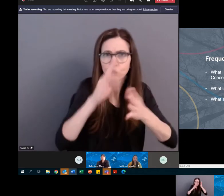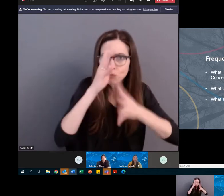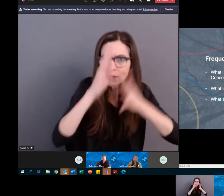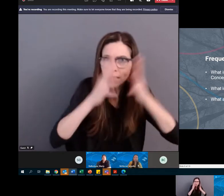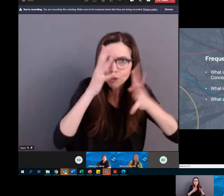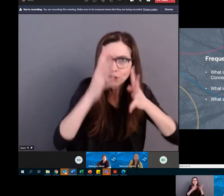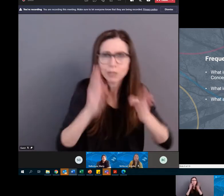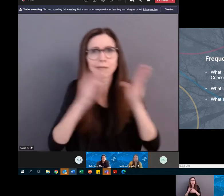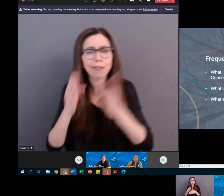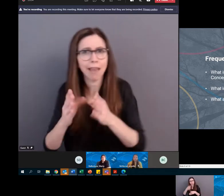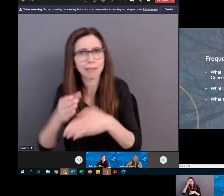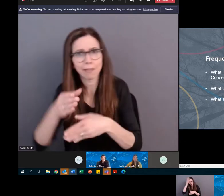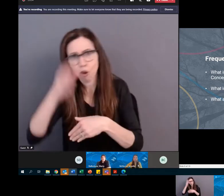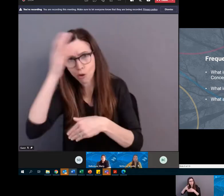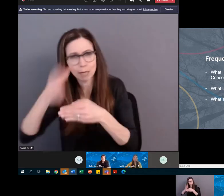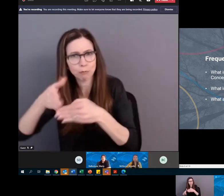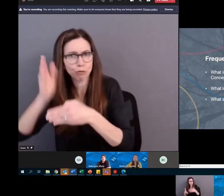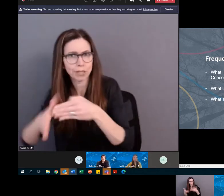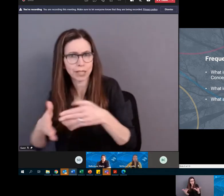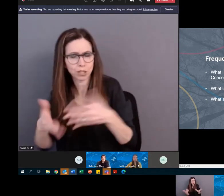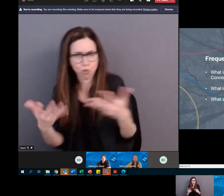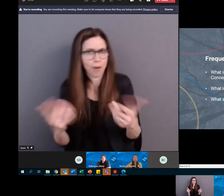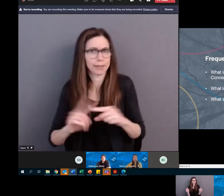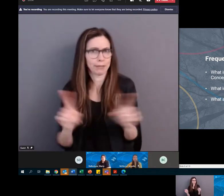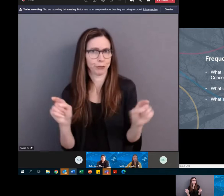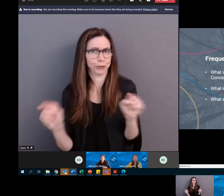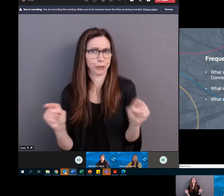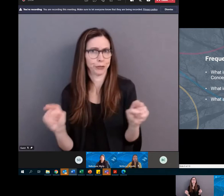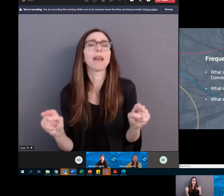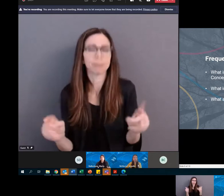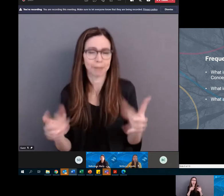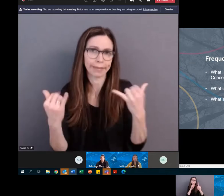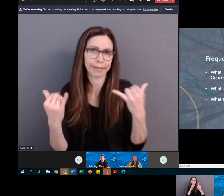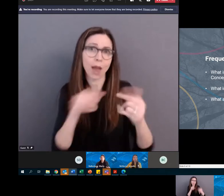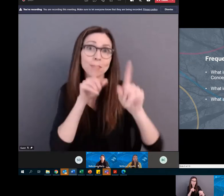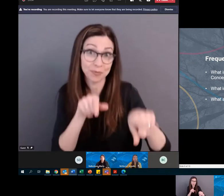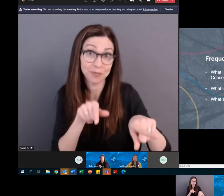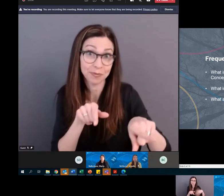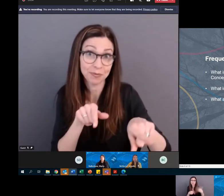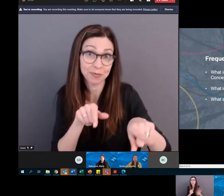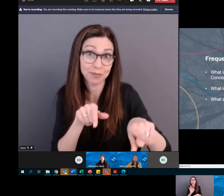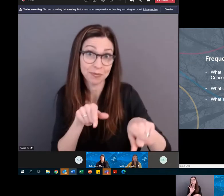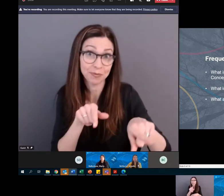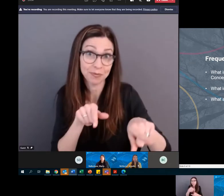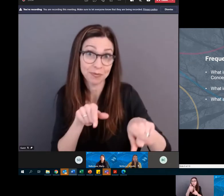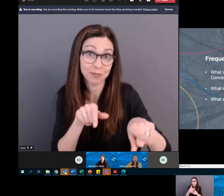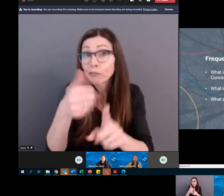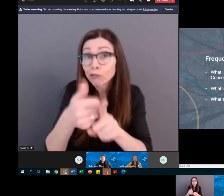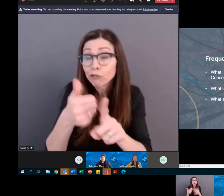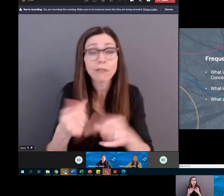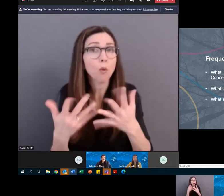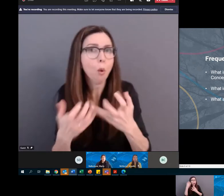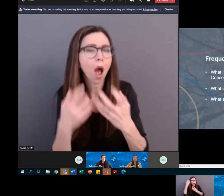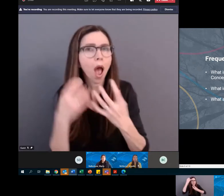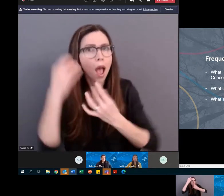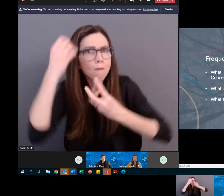question. If the aim of your project is to, for example, begin the process of an